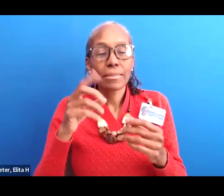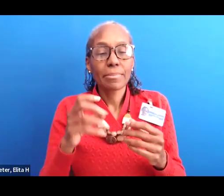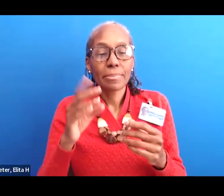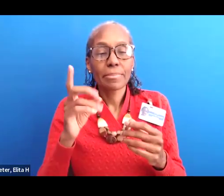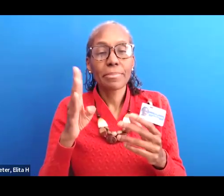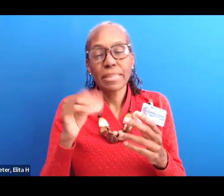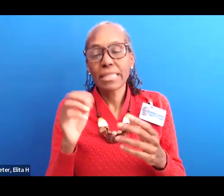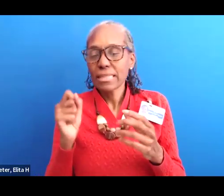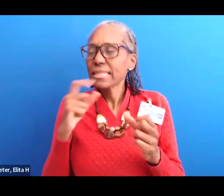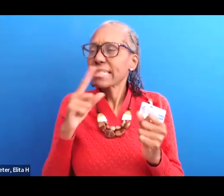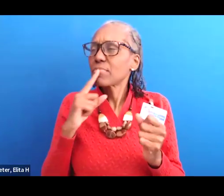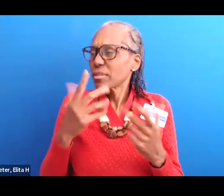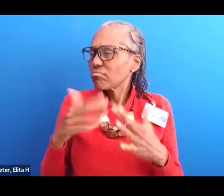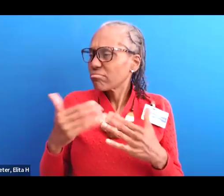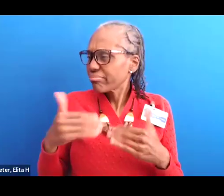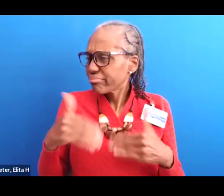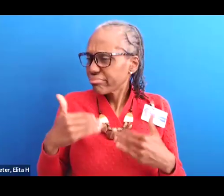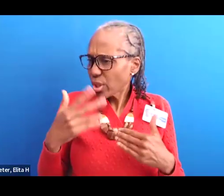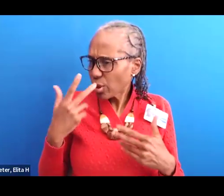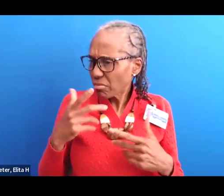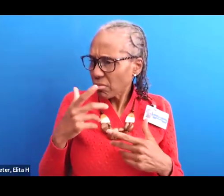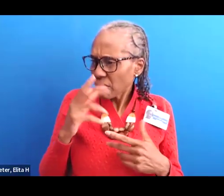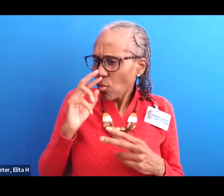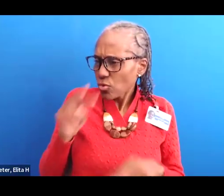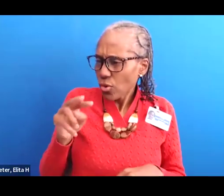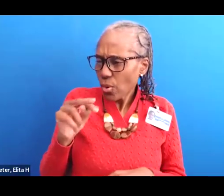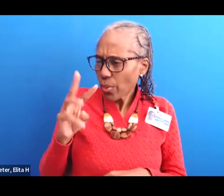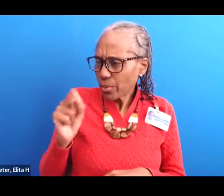It's been on the news, it's really intriguing because there's a